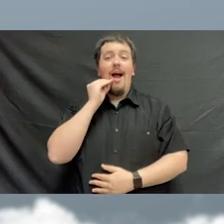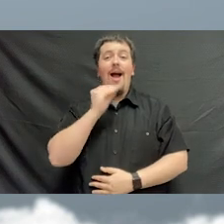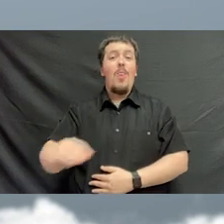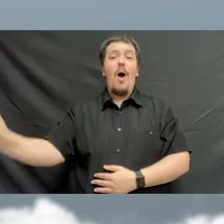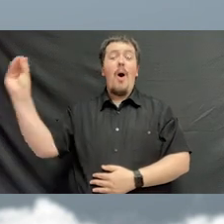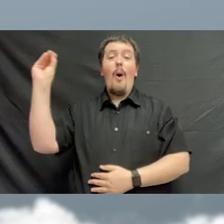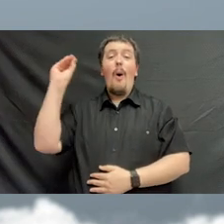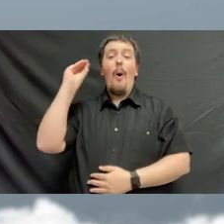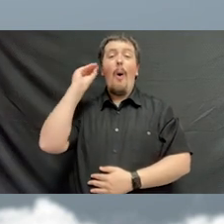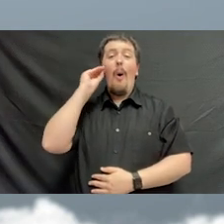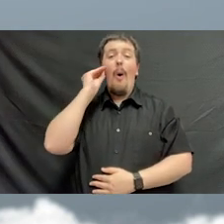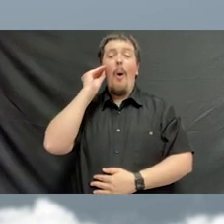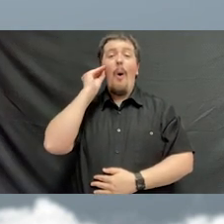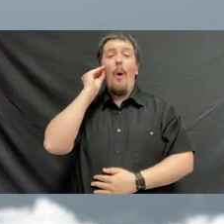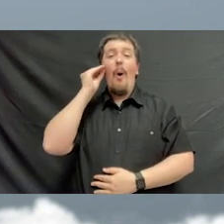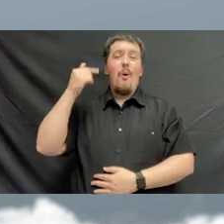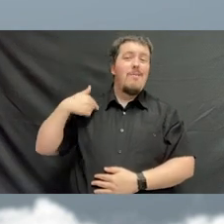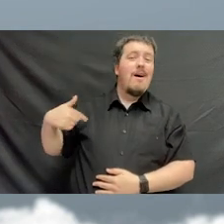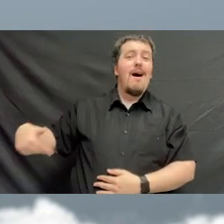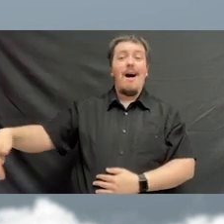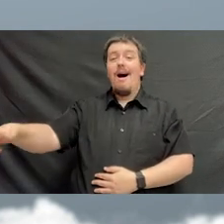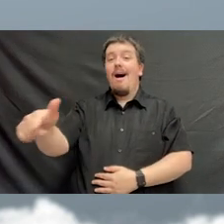And the home of the brave